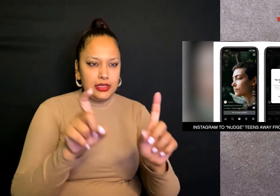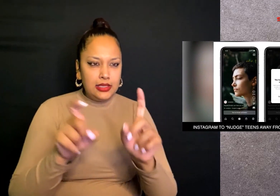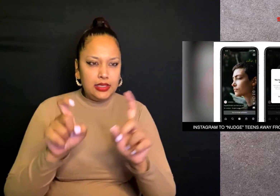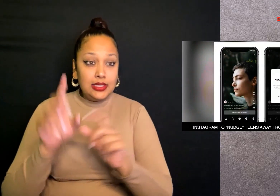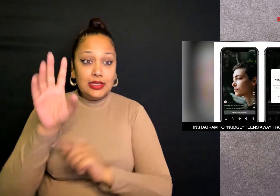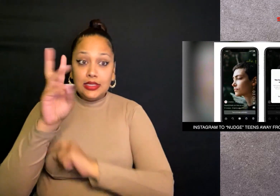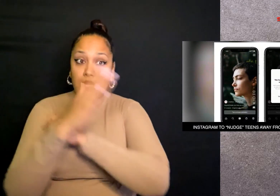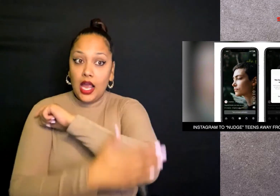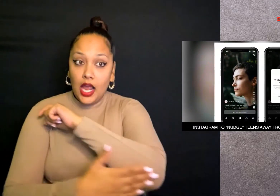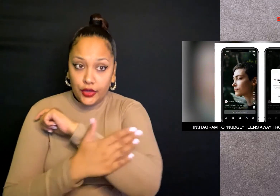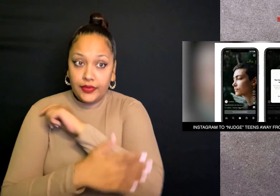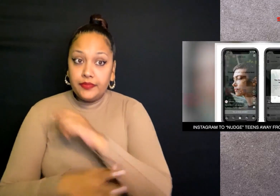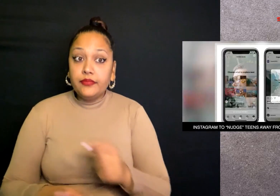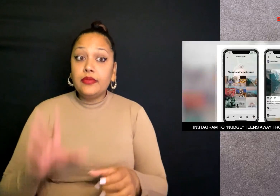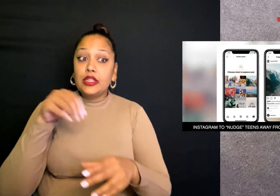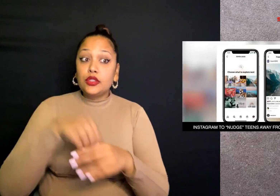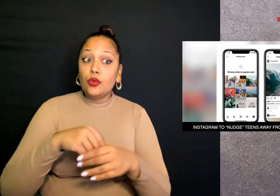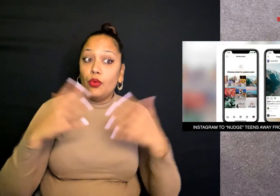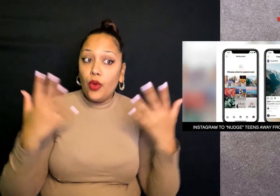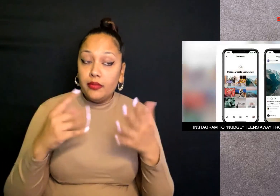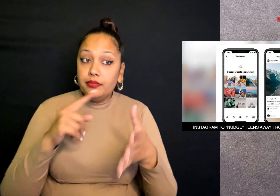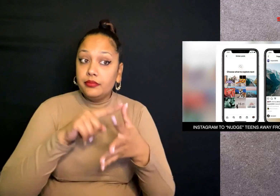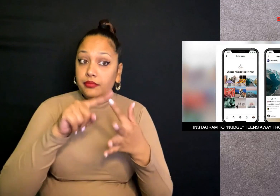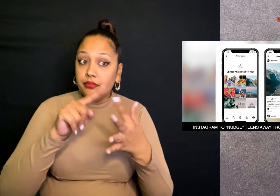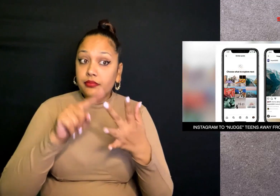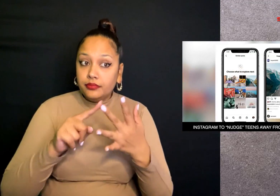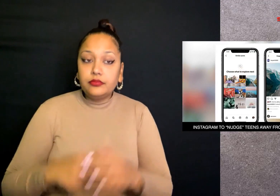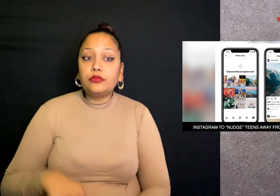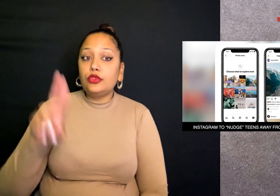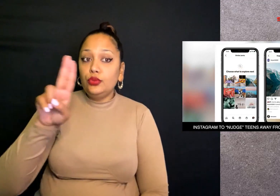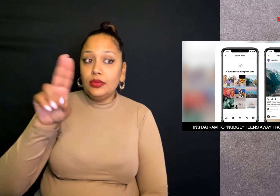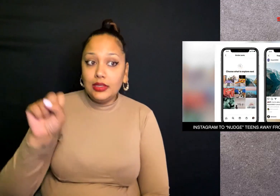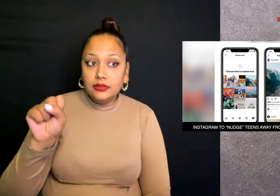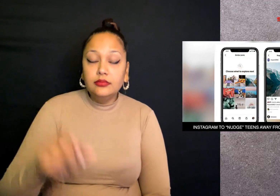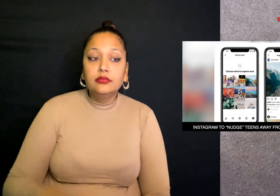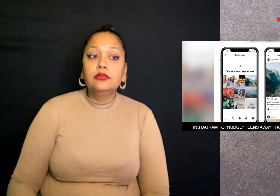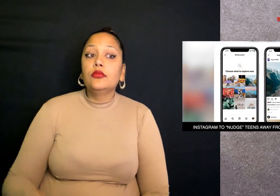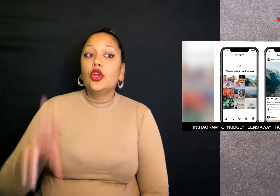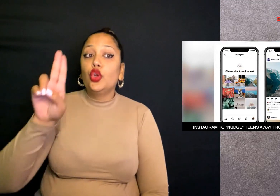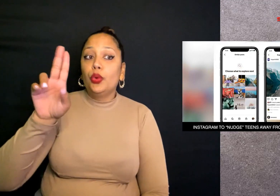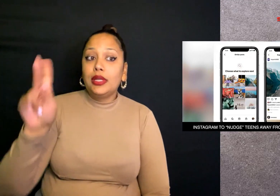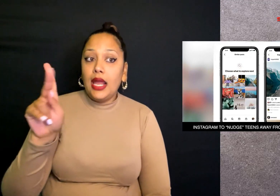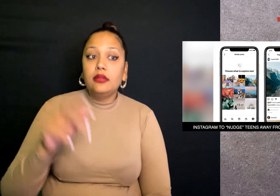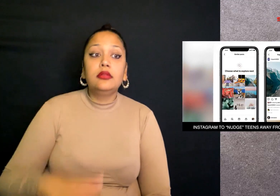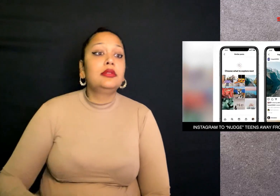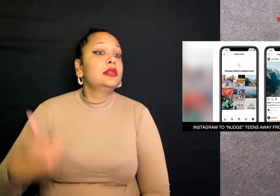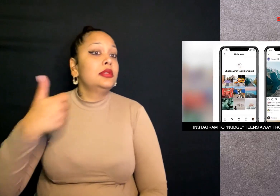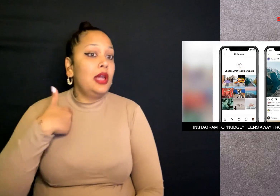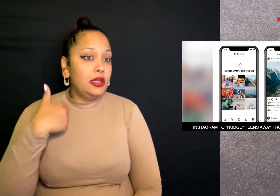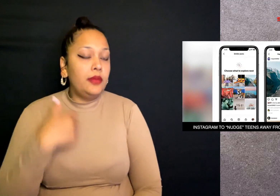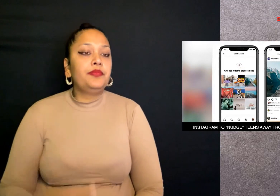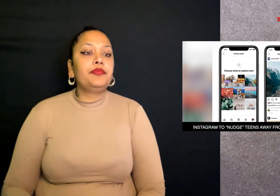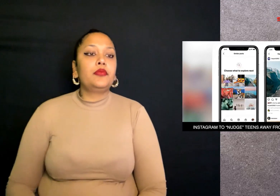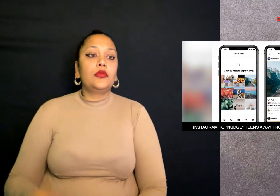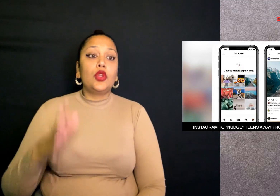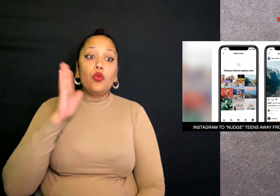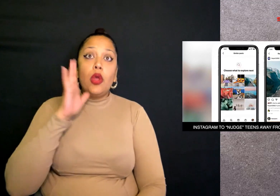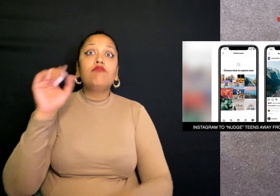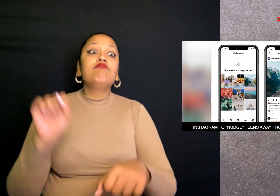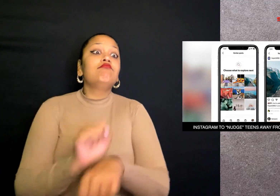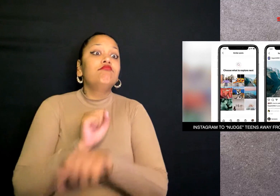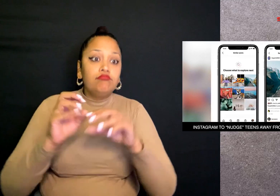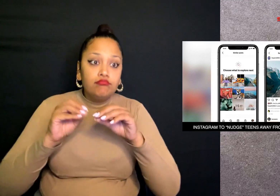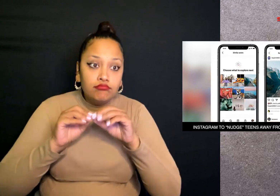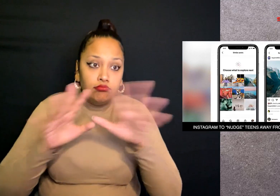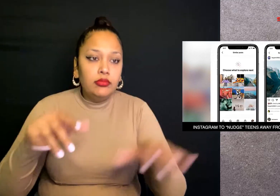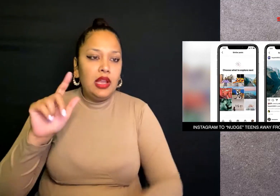tested in six countries including the US UK and Canada and will be launched later this